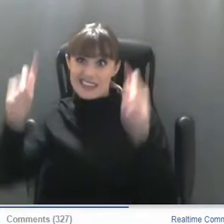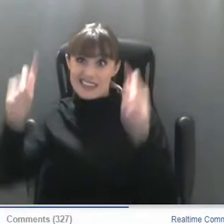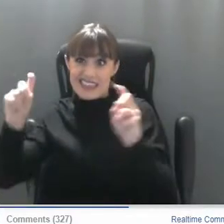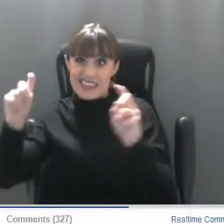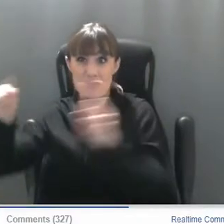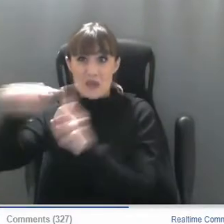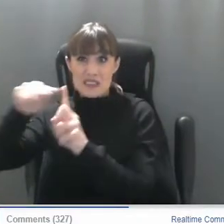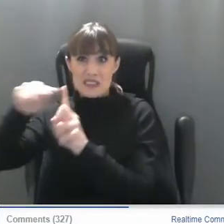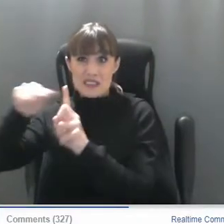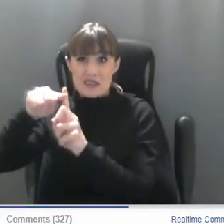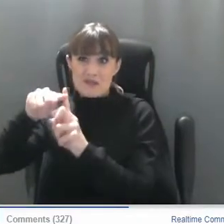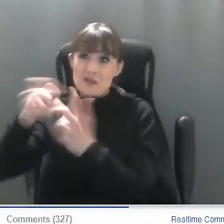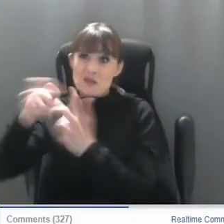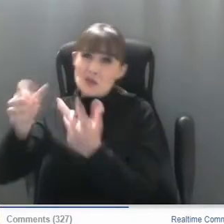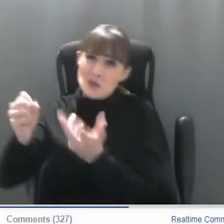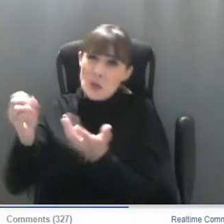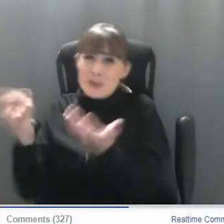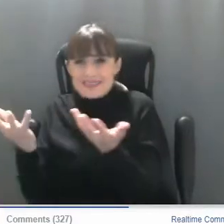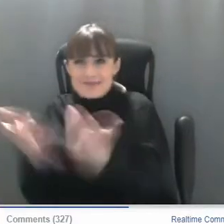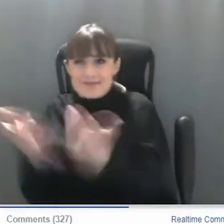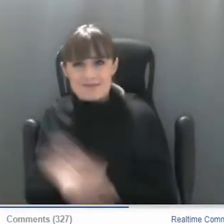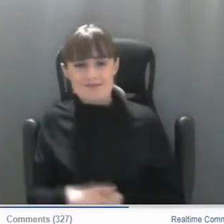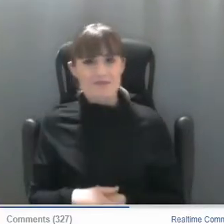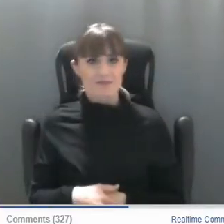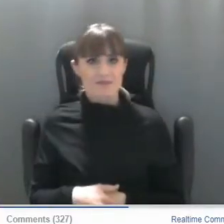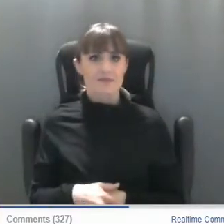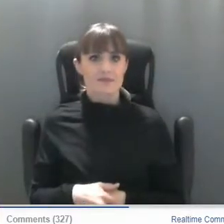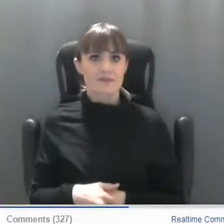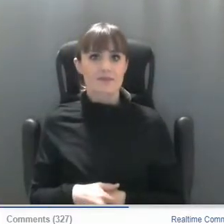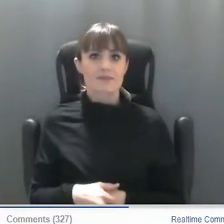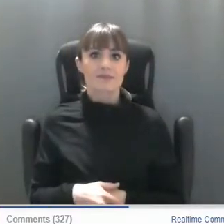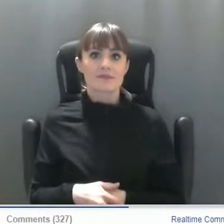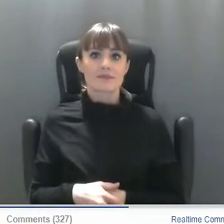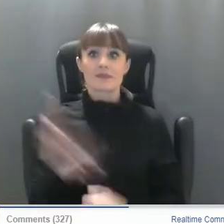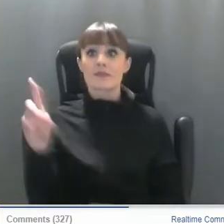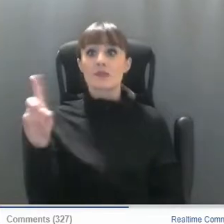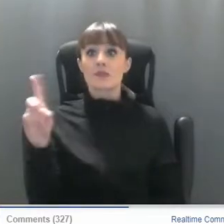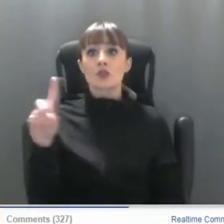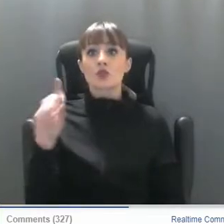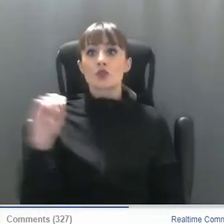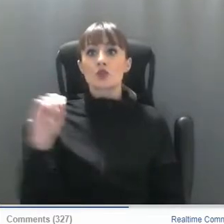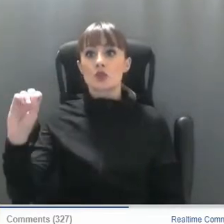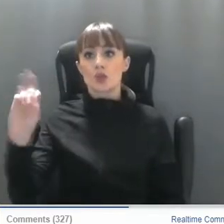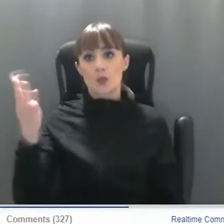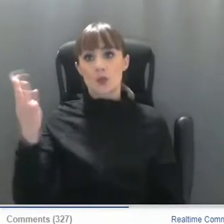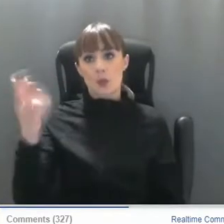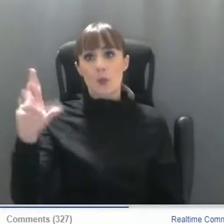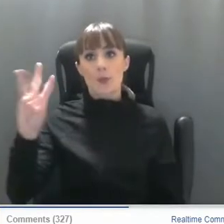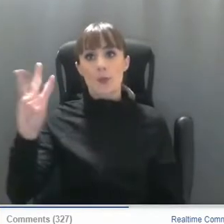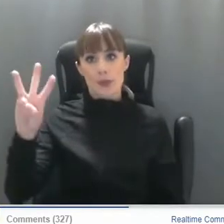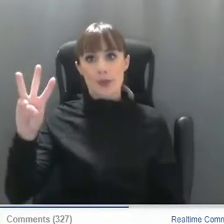with disinfectant and that kind of thing. Zoobrew- great question, Taylor. We're hoping to.